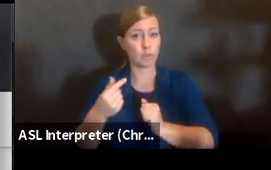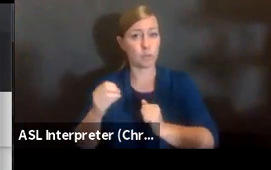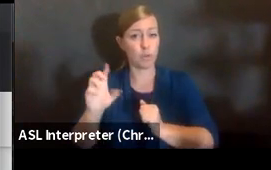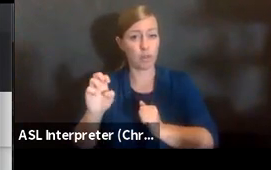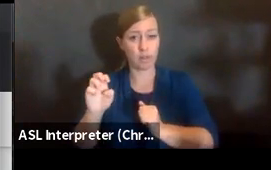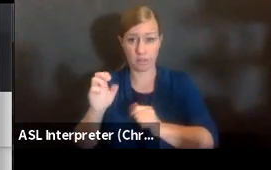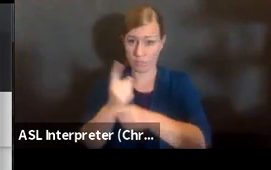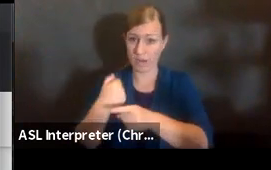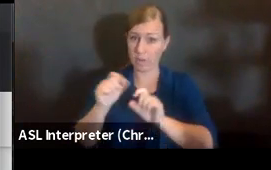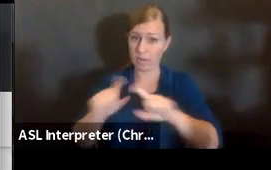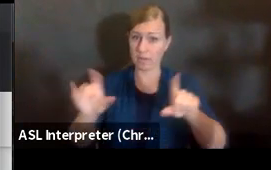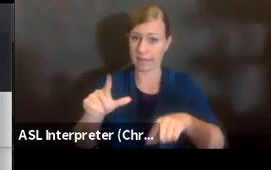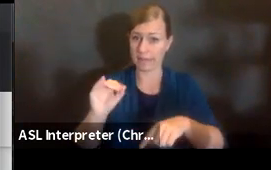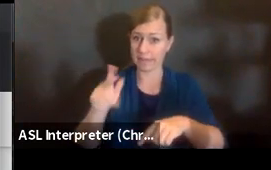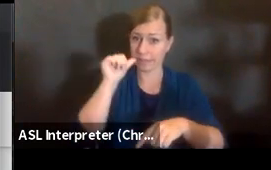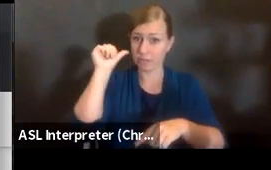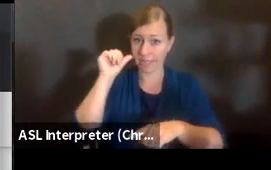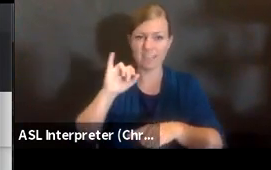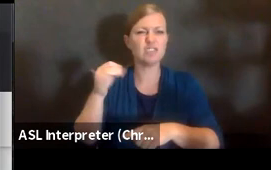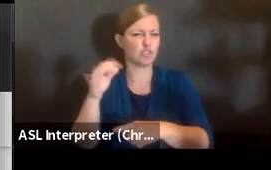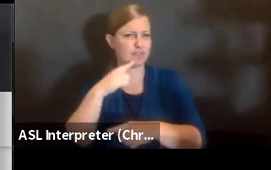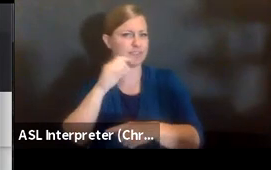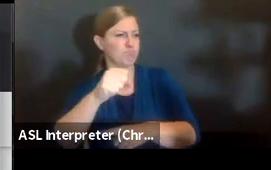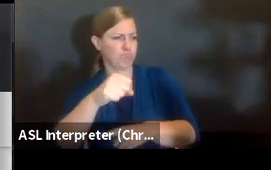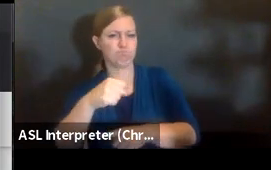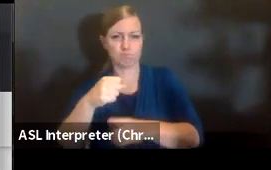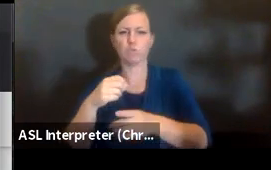Katherine Livick - ESD 112: that that will give you an idea of how some of those might work.